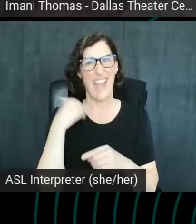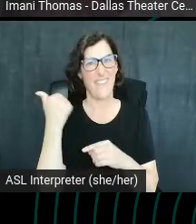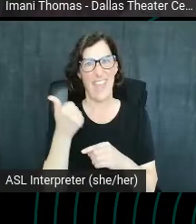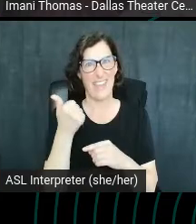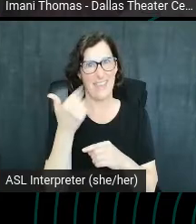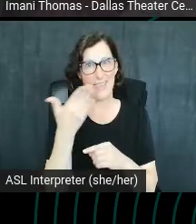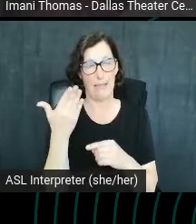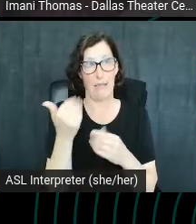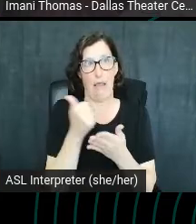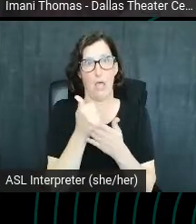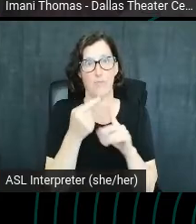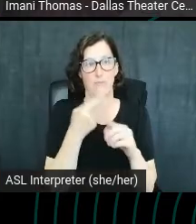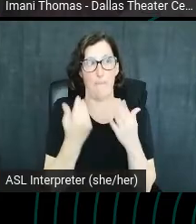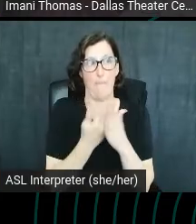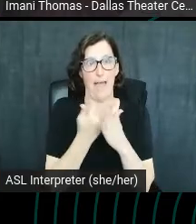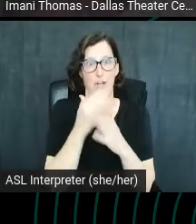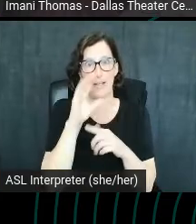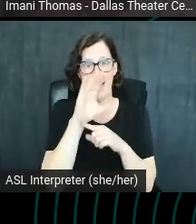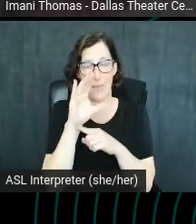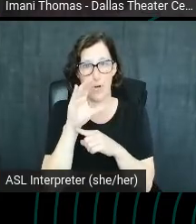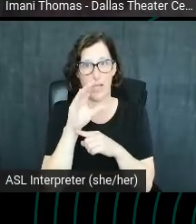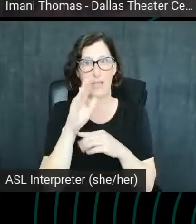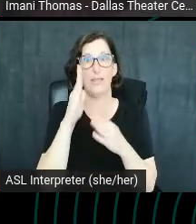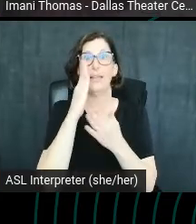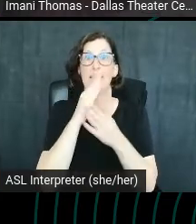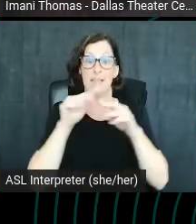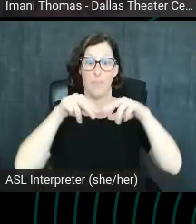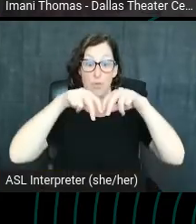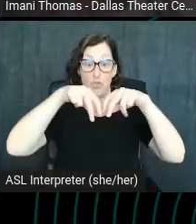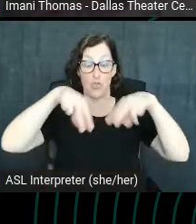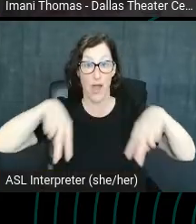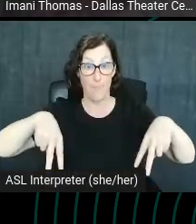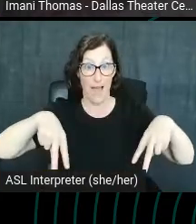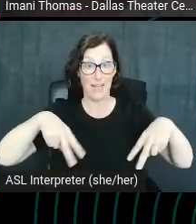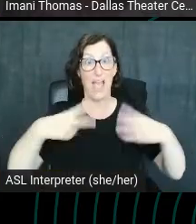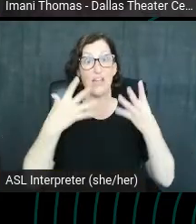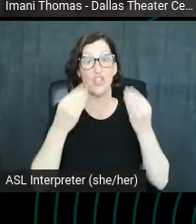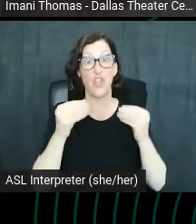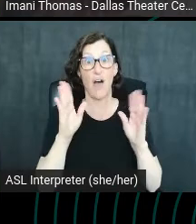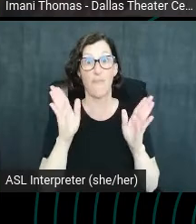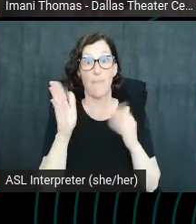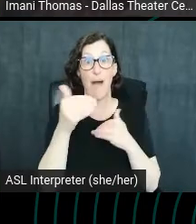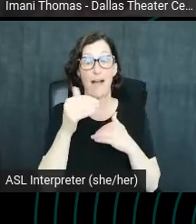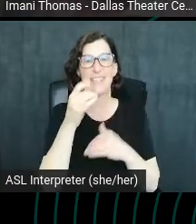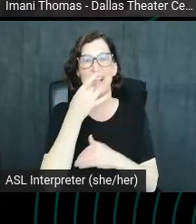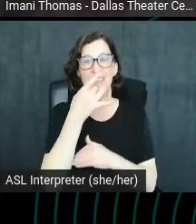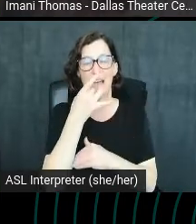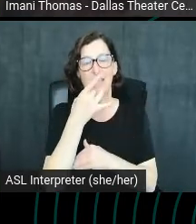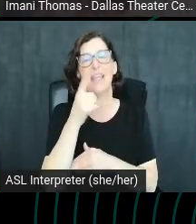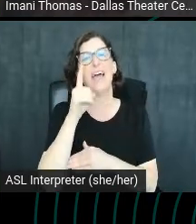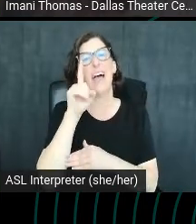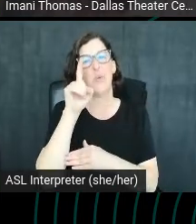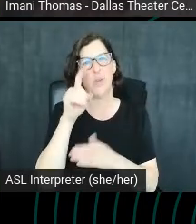a couple dusty tripods and a soft box light. I also have very shaky hands, so we had to purchase a monopod